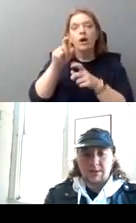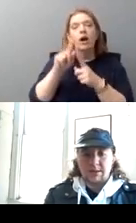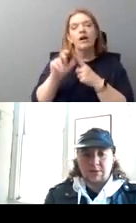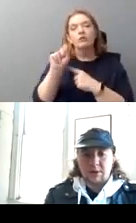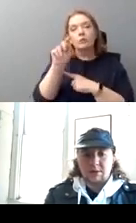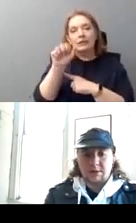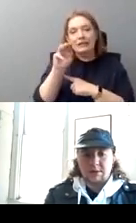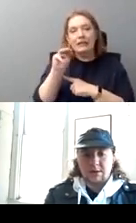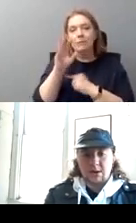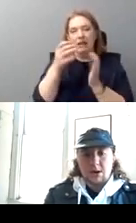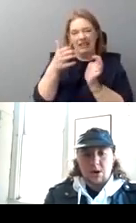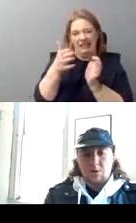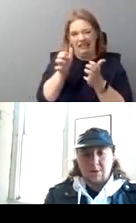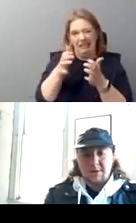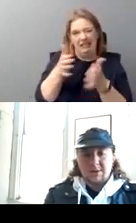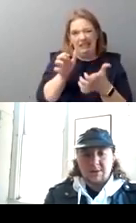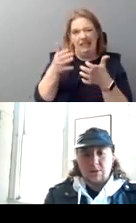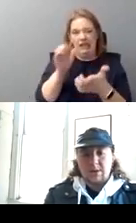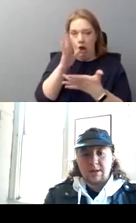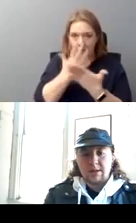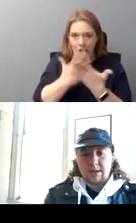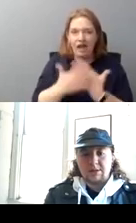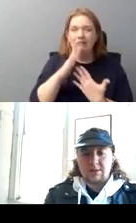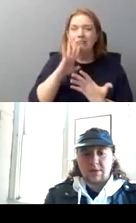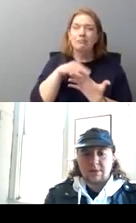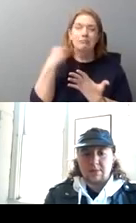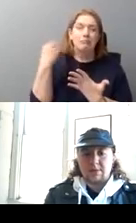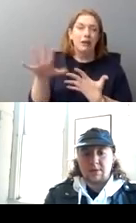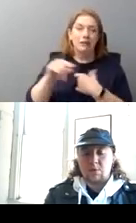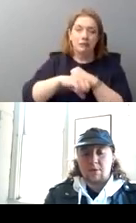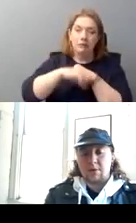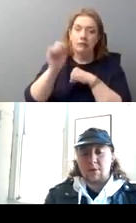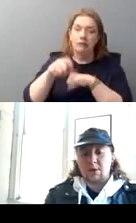intensive process. Walls such as these would be an indication to visitors the wealth of the builder.